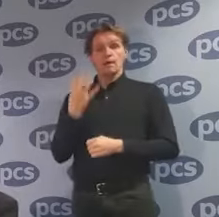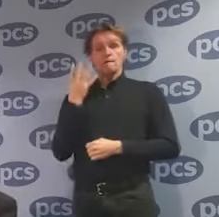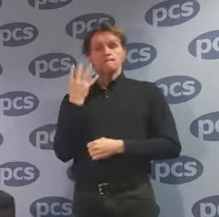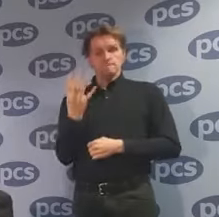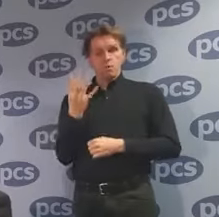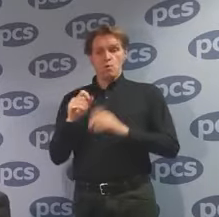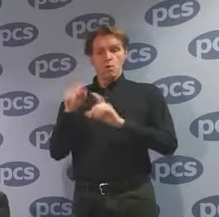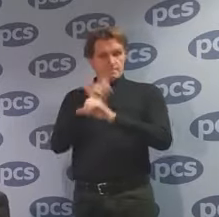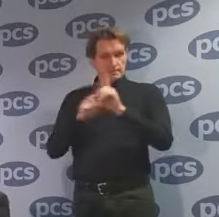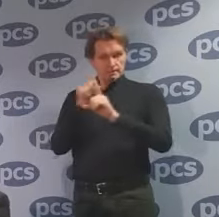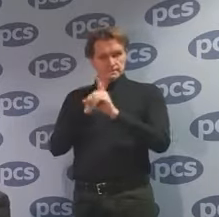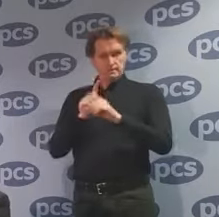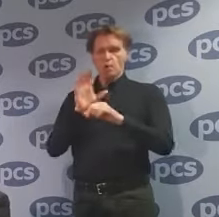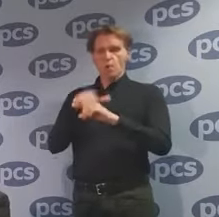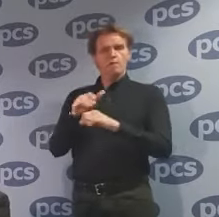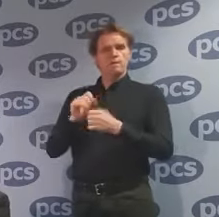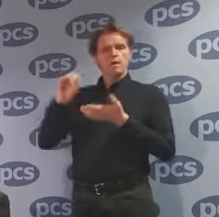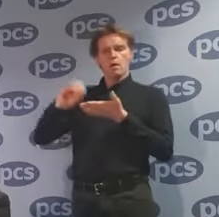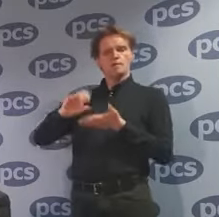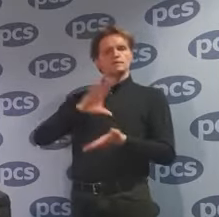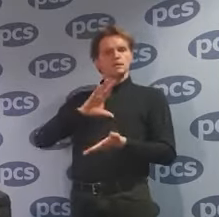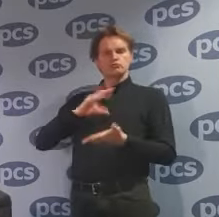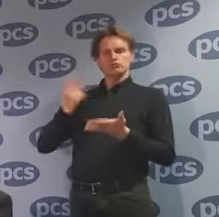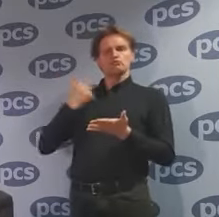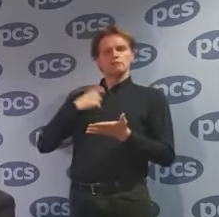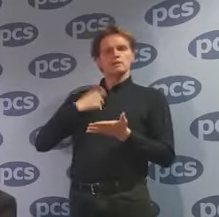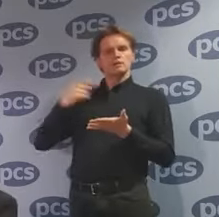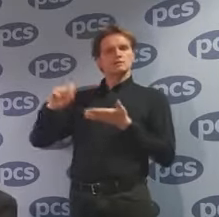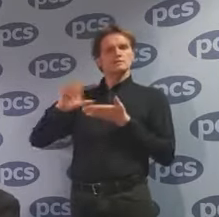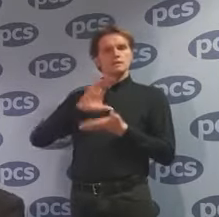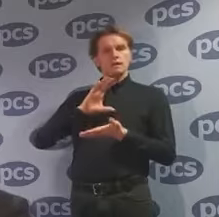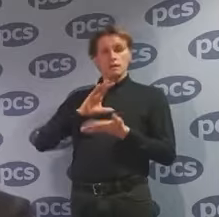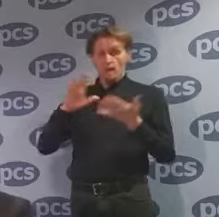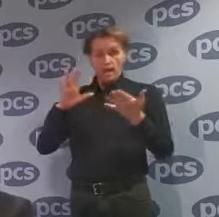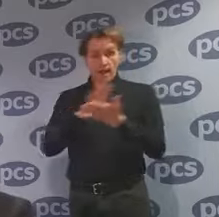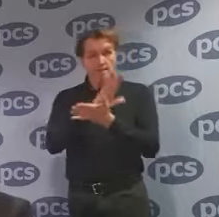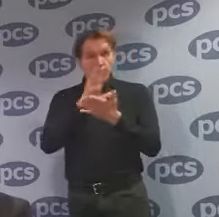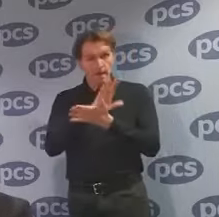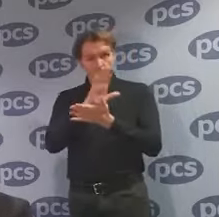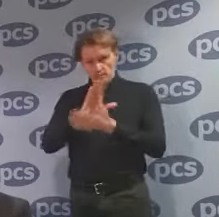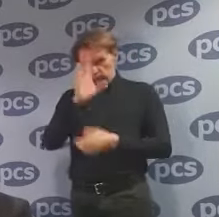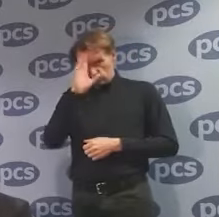arrangements and I'm very pleased to report that we're in talks with unions